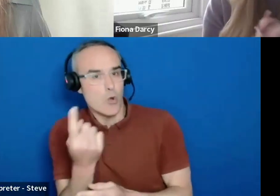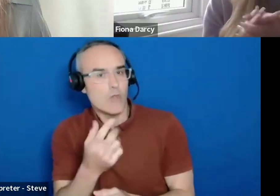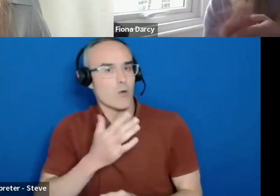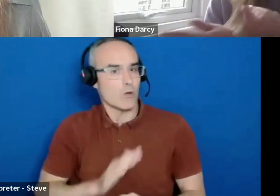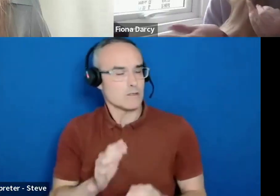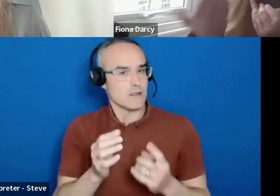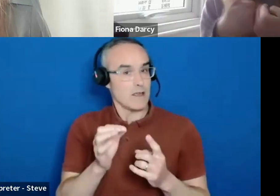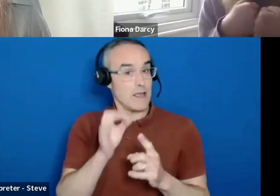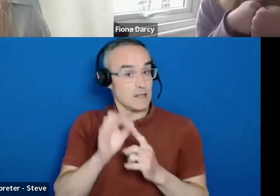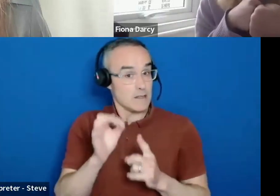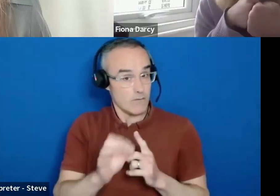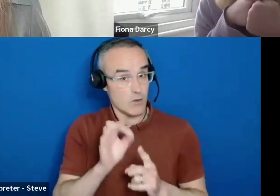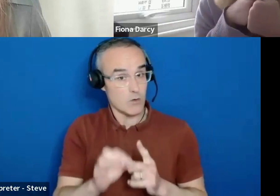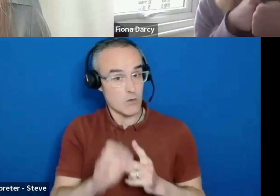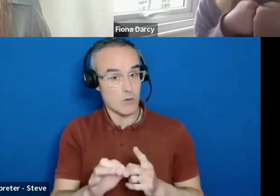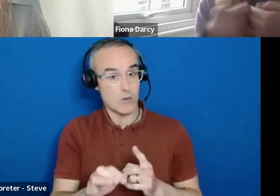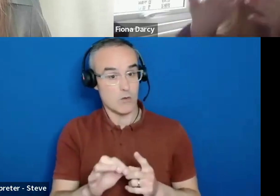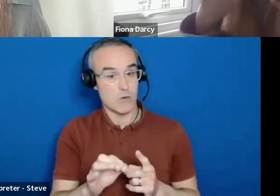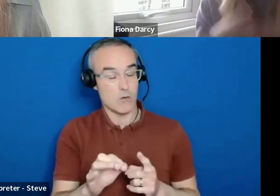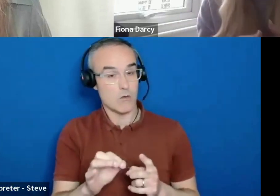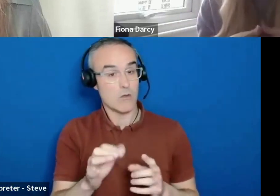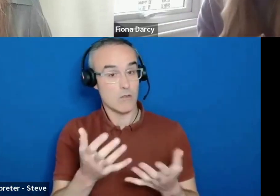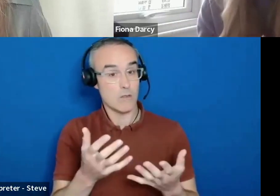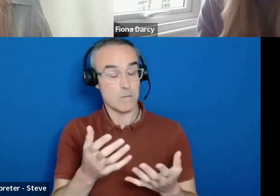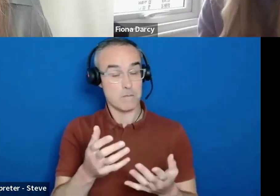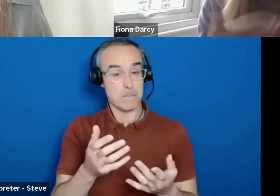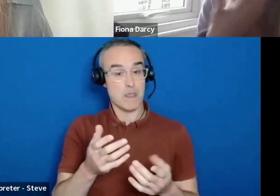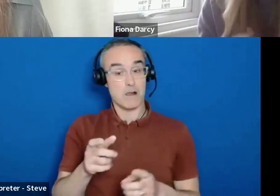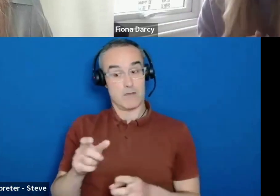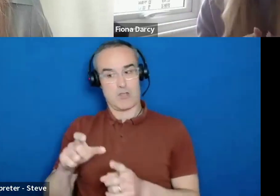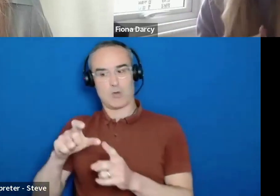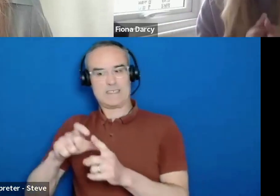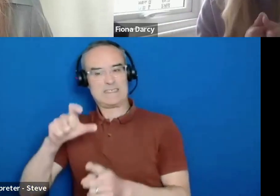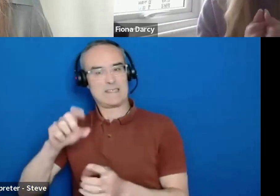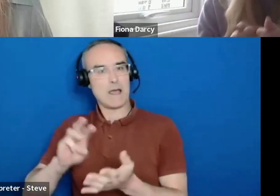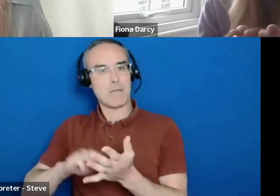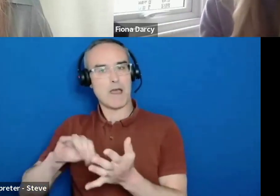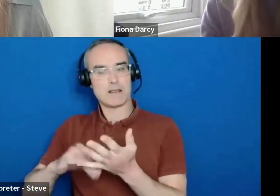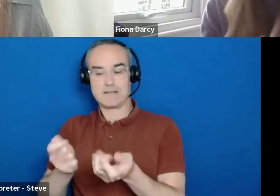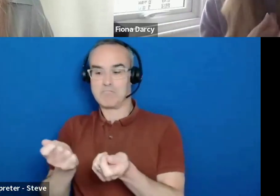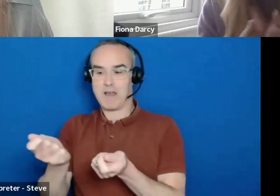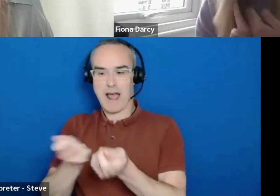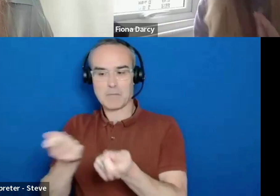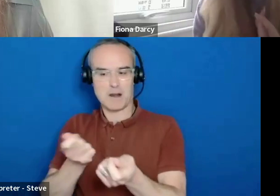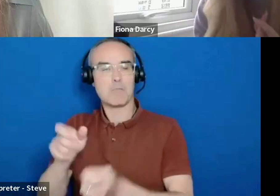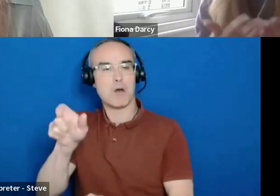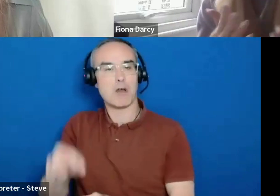the person on the DCMS side, like the admin person in the room, so that's sometimes me,